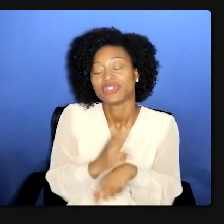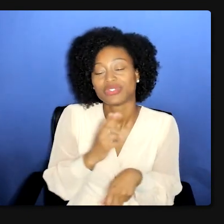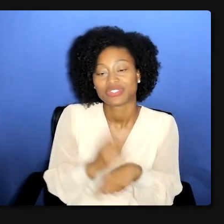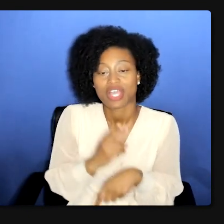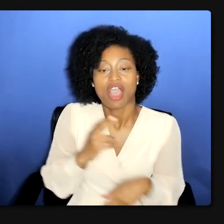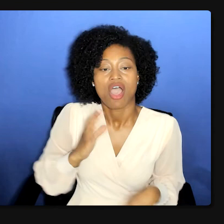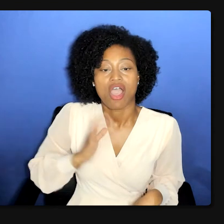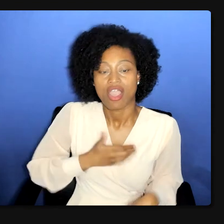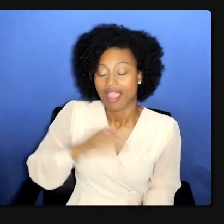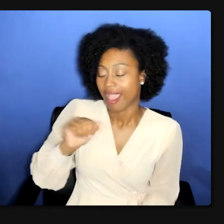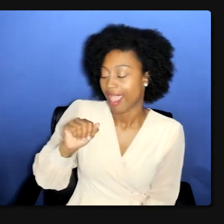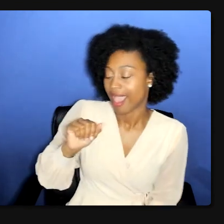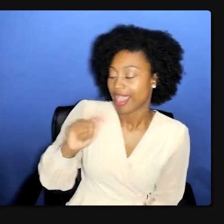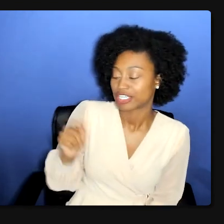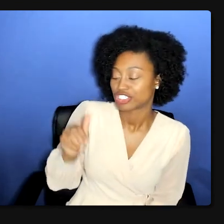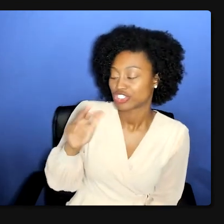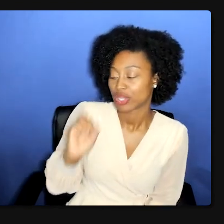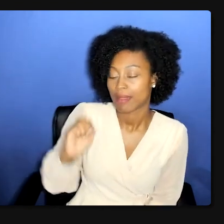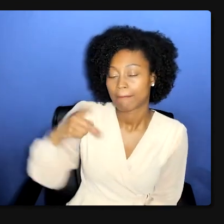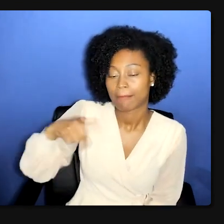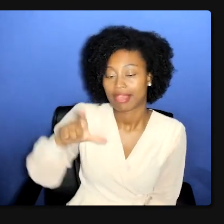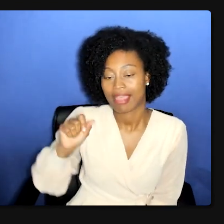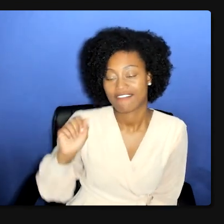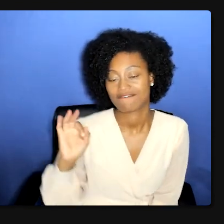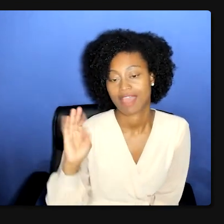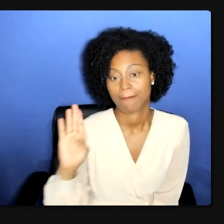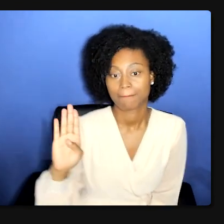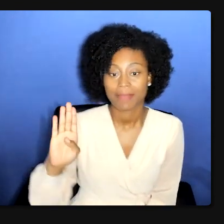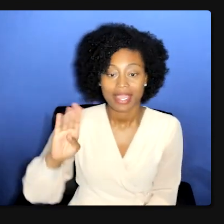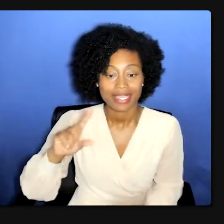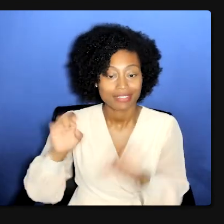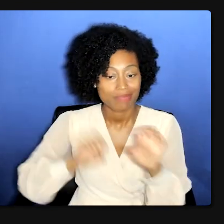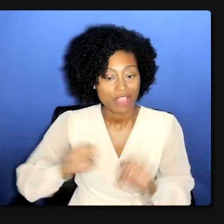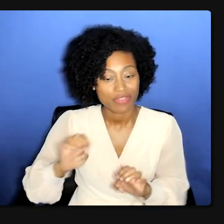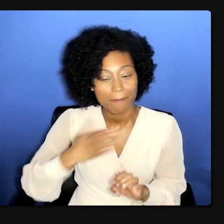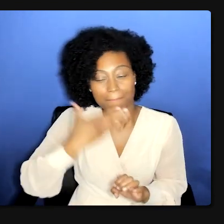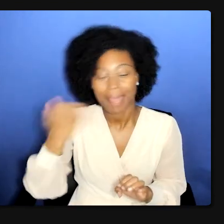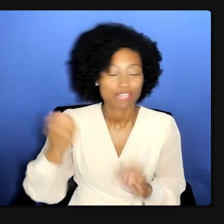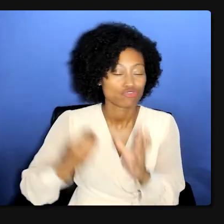of Azure PlayFab Experiments to identify the best growth strategy for your game,